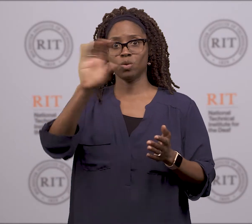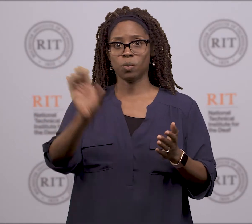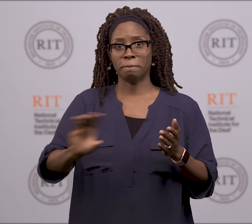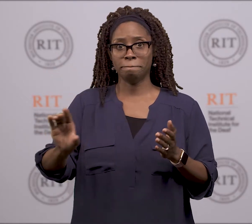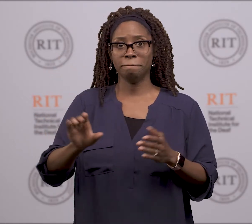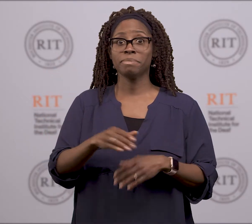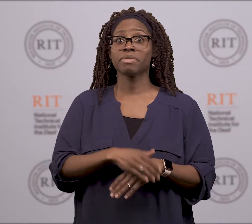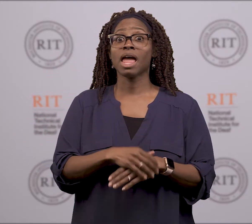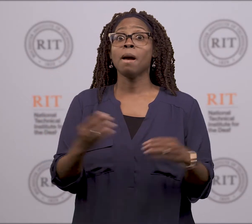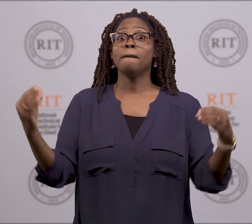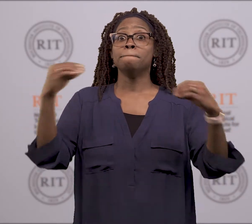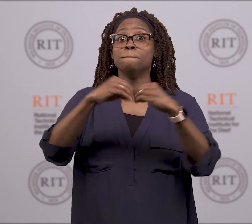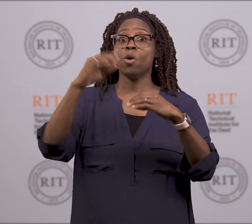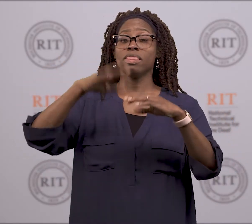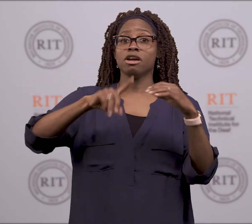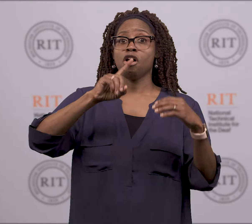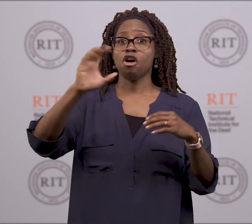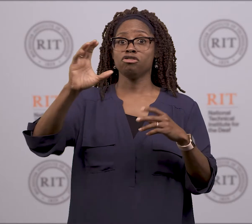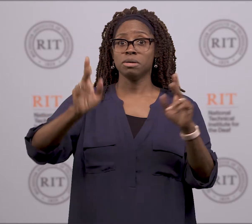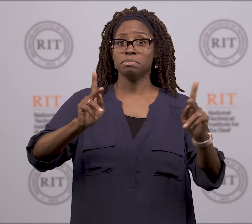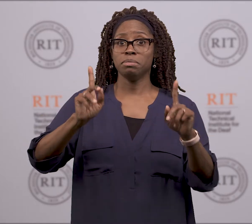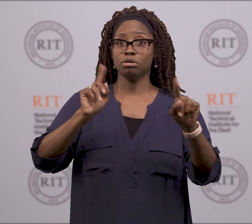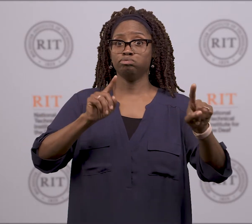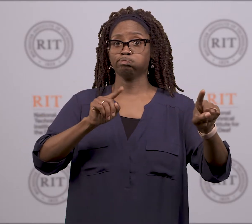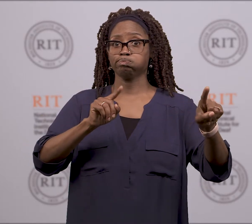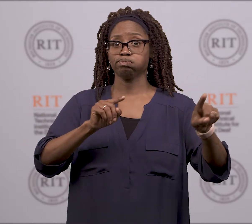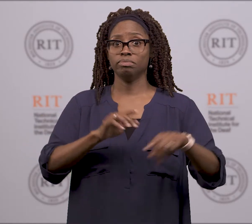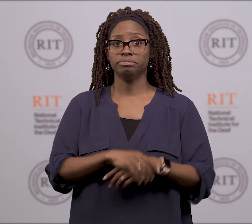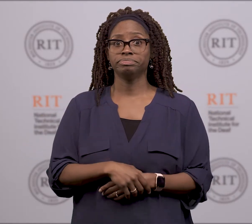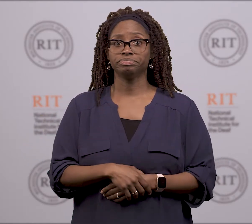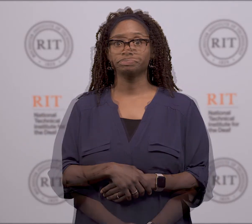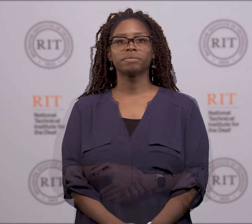also via Zoom, and more than 100 people attended.